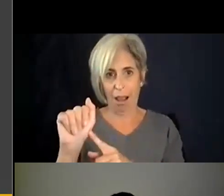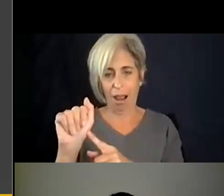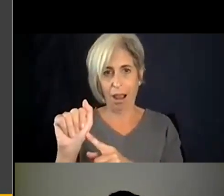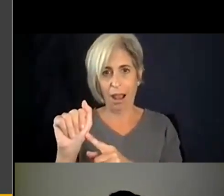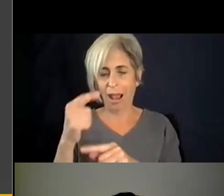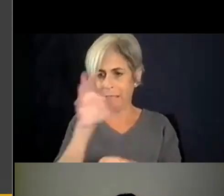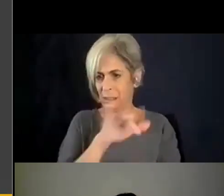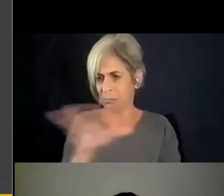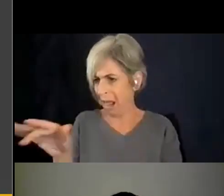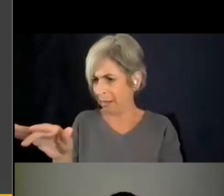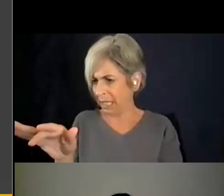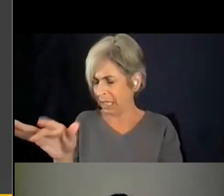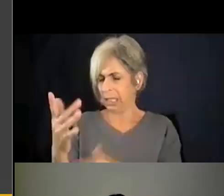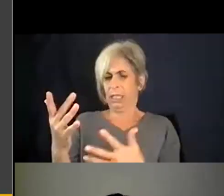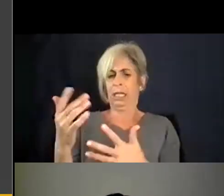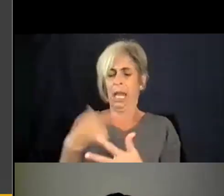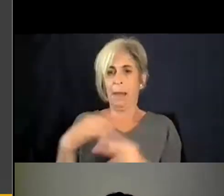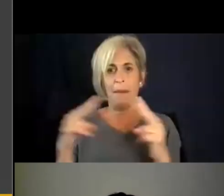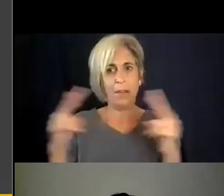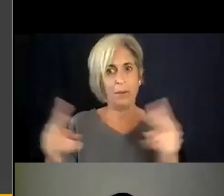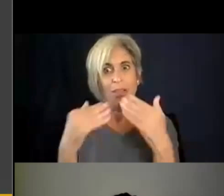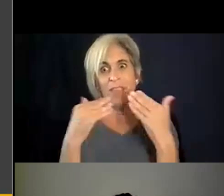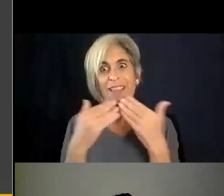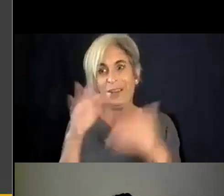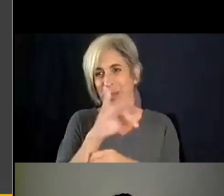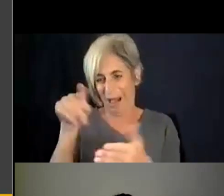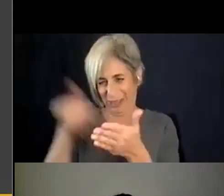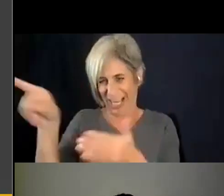So, I for one am very thankful for spell check.